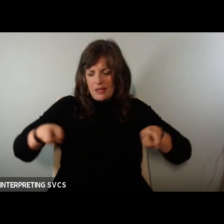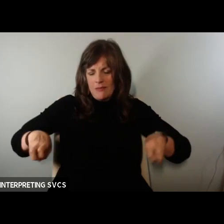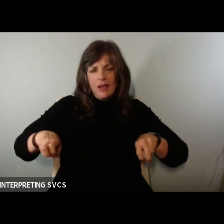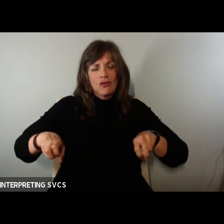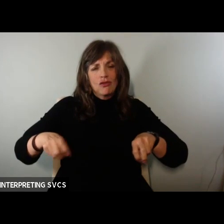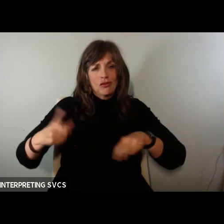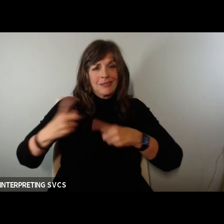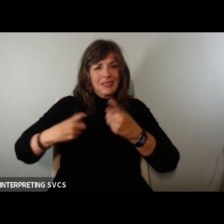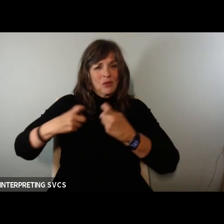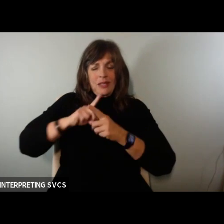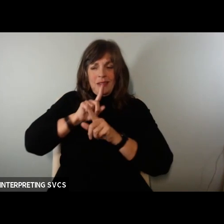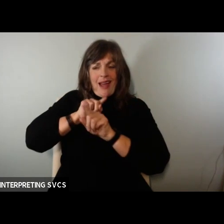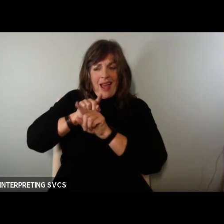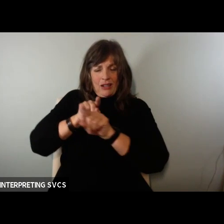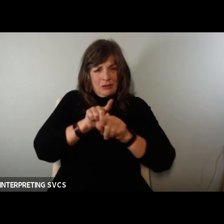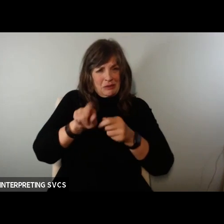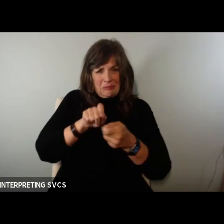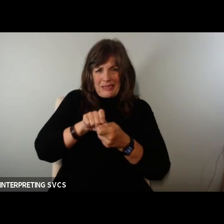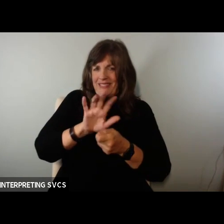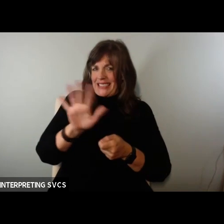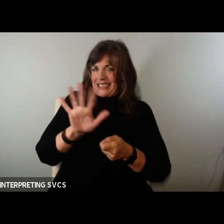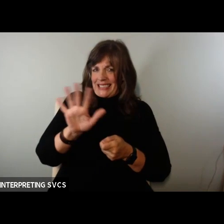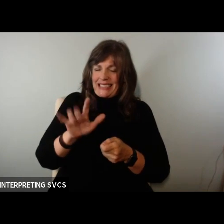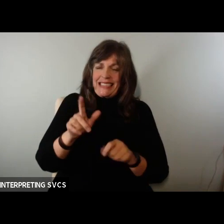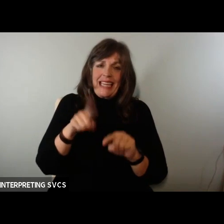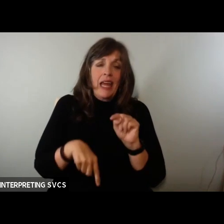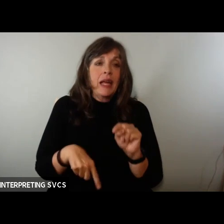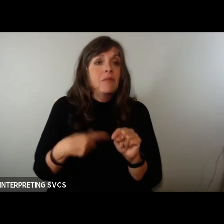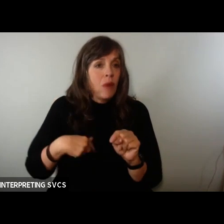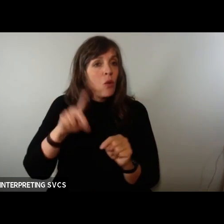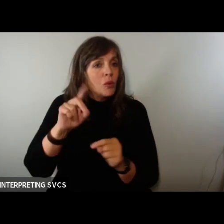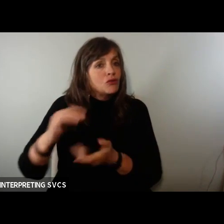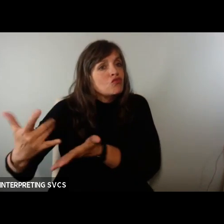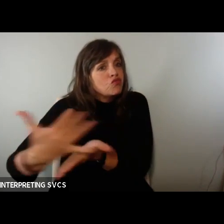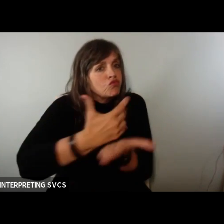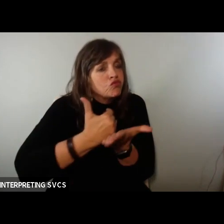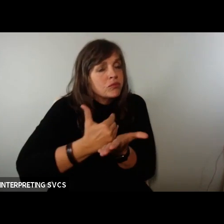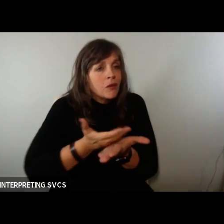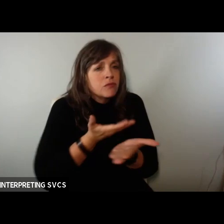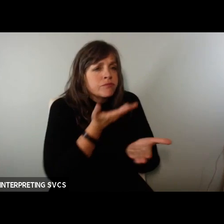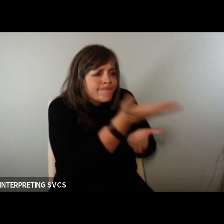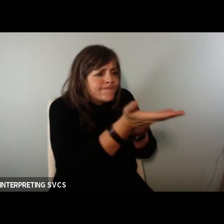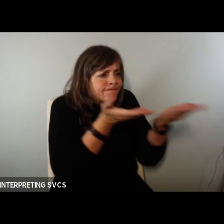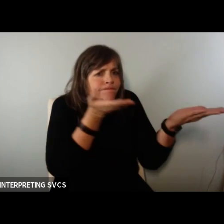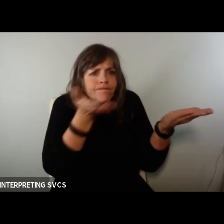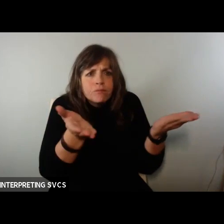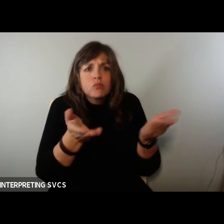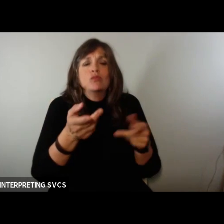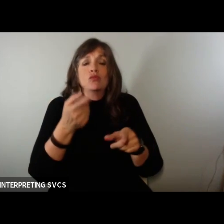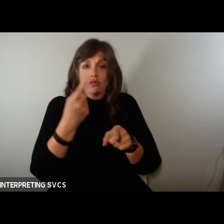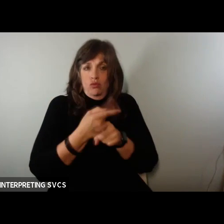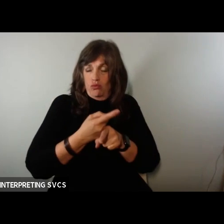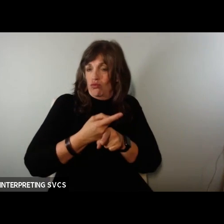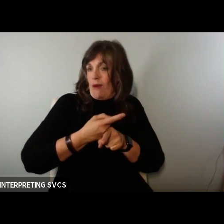but we have been collecting them. We're gonna be getting those questions to the right people via email and then we'll be tweeting out